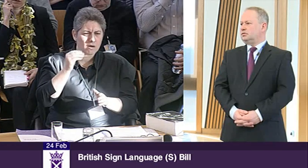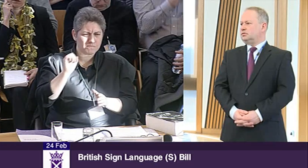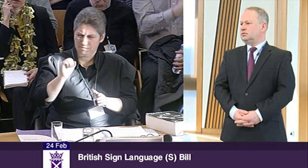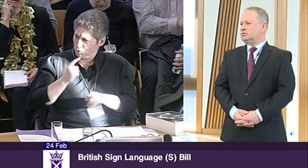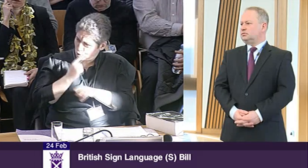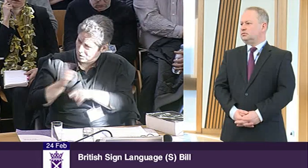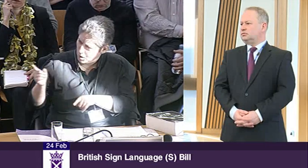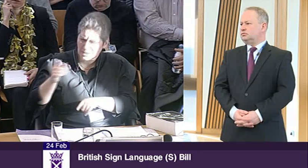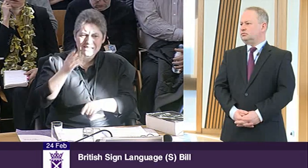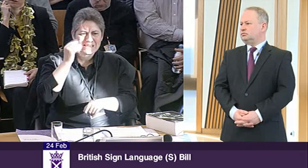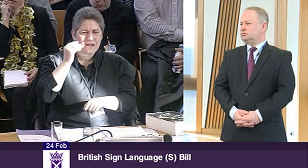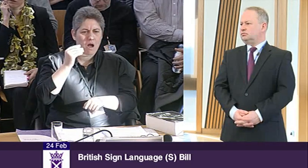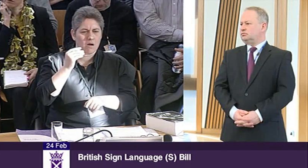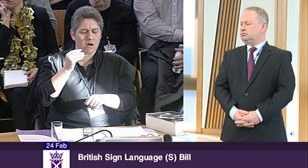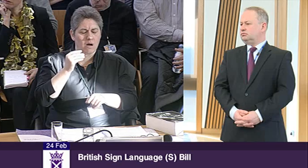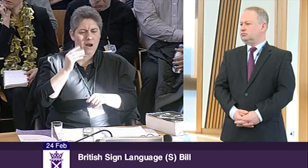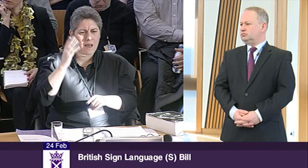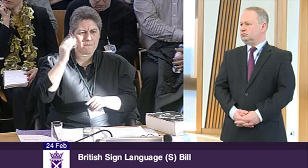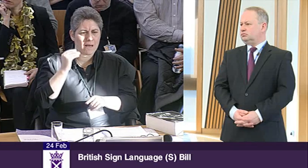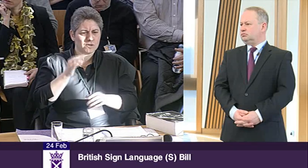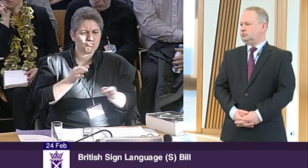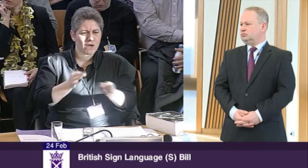on the language side of things.